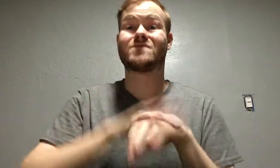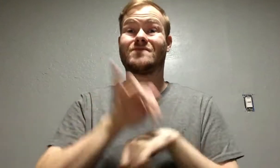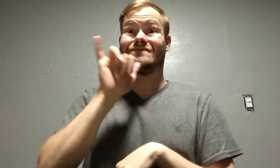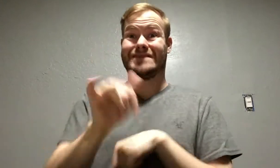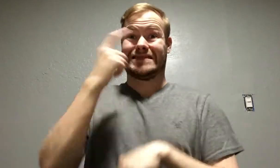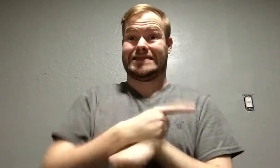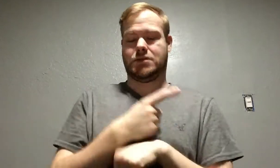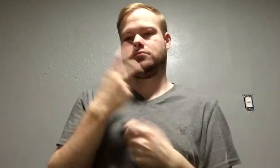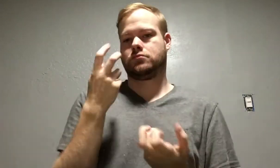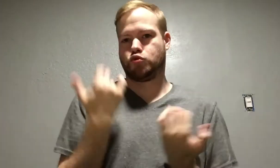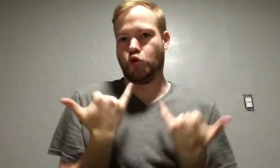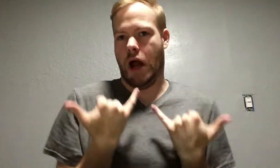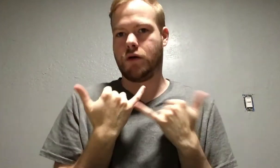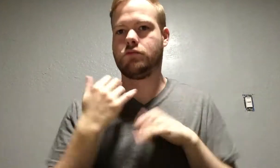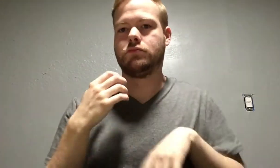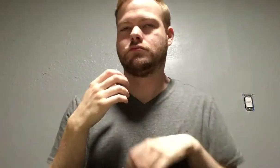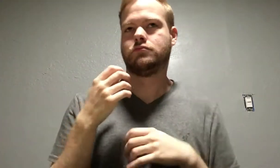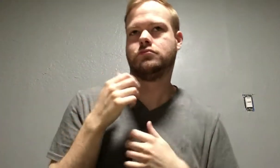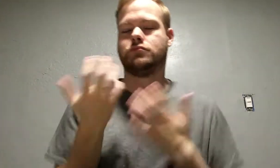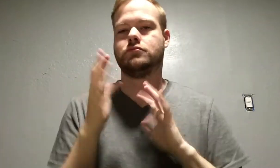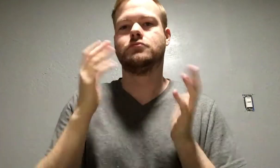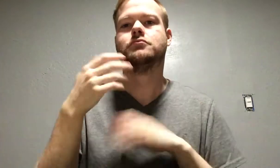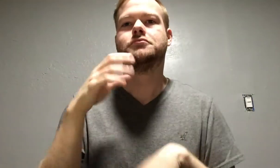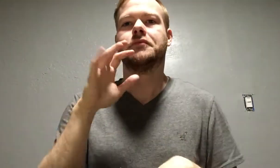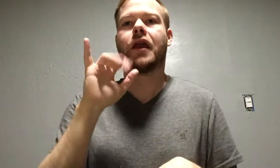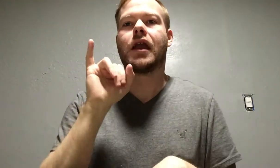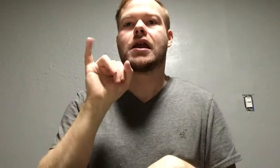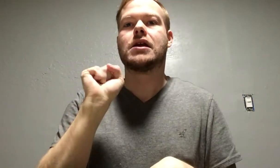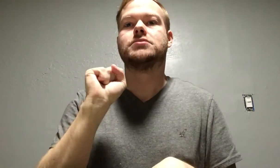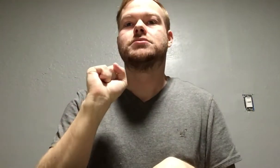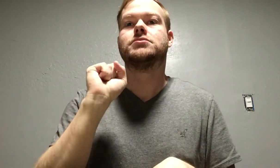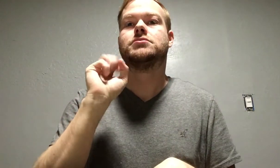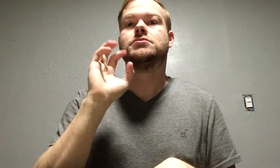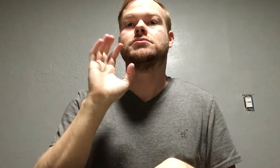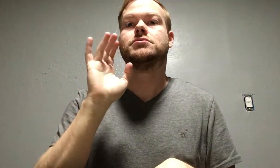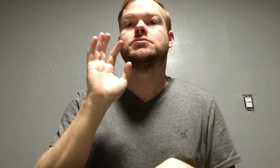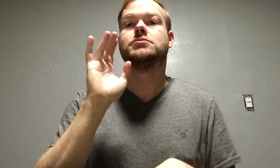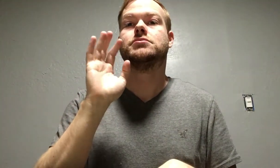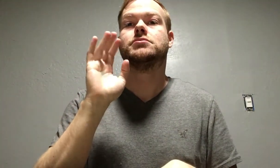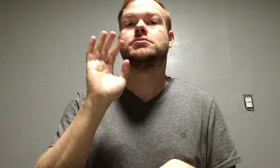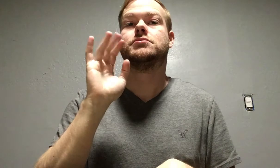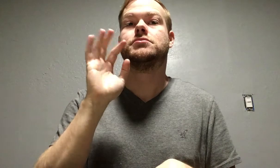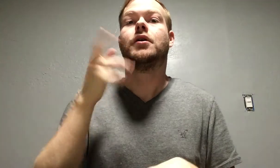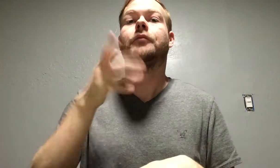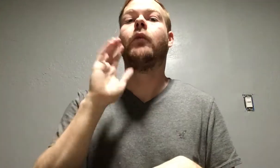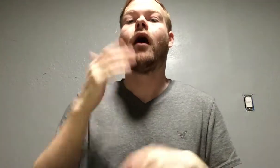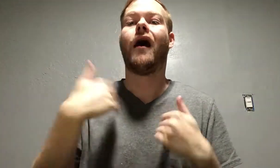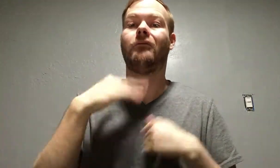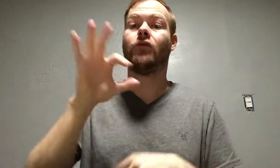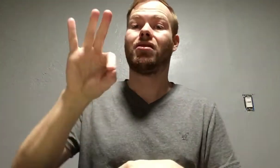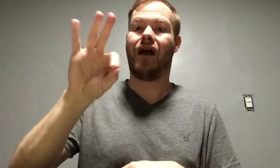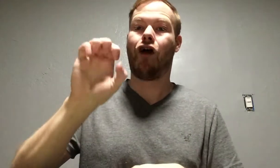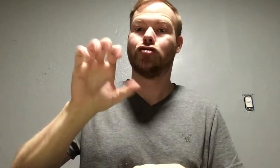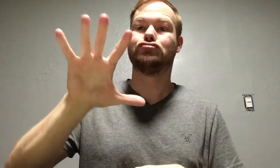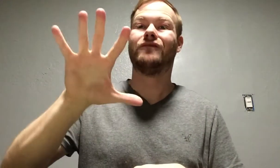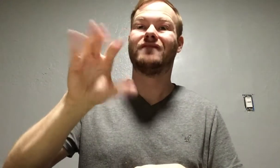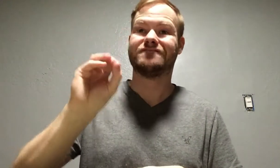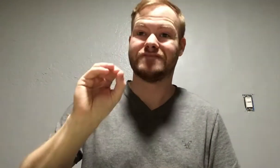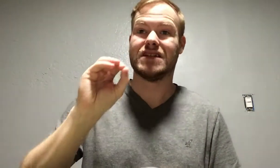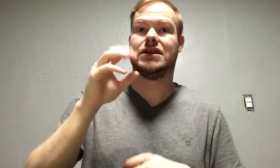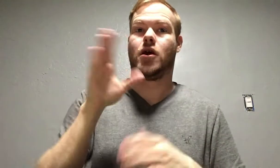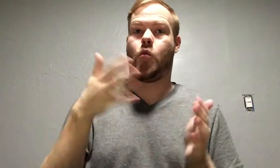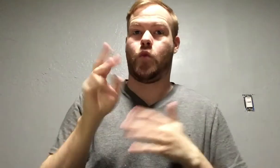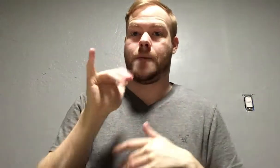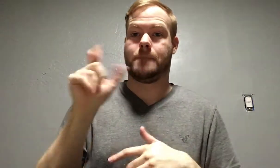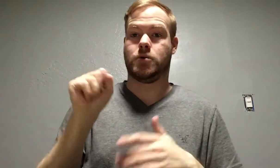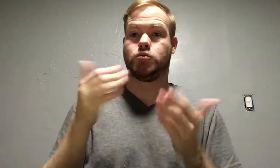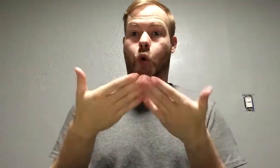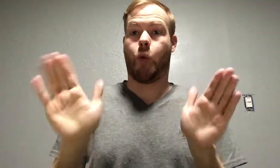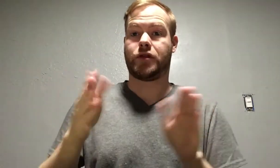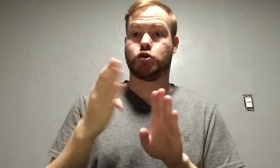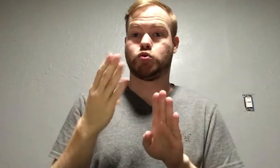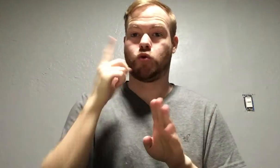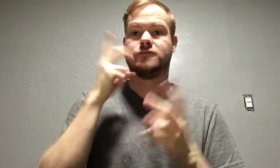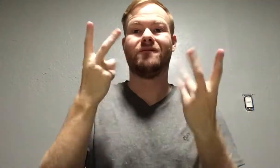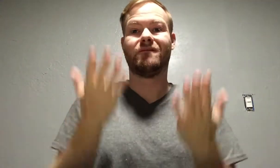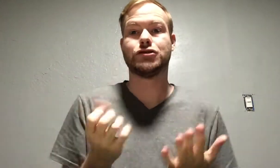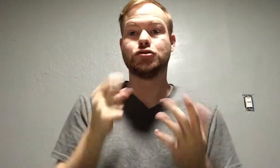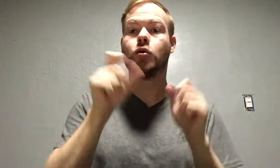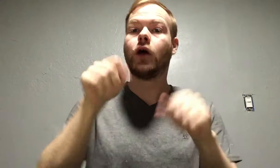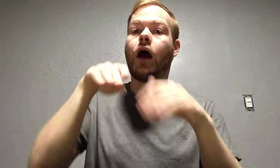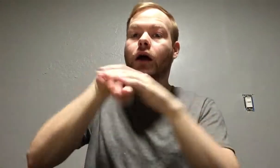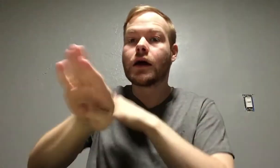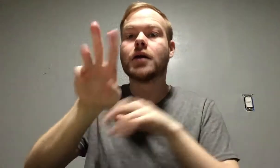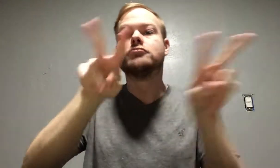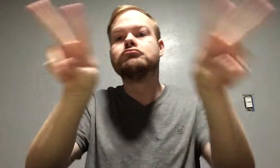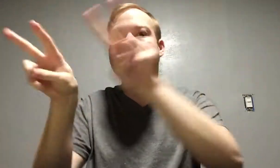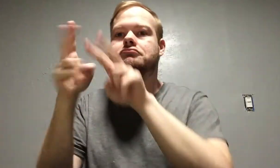On that day, today, is... They have 950 windmills open their doors for visitors, so they can go inside.